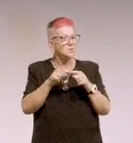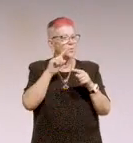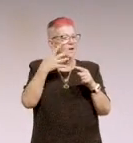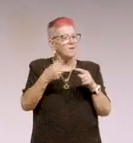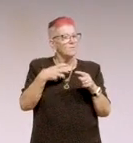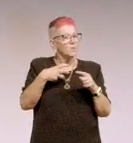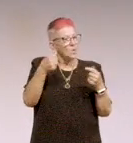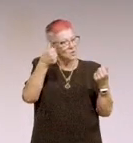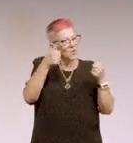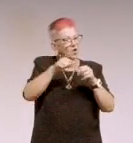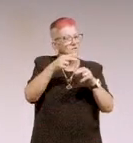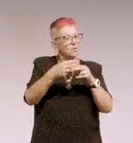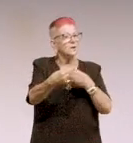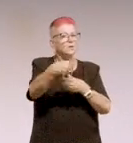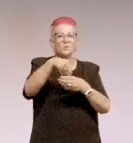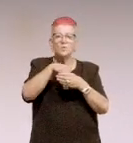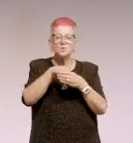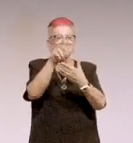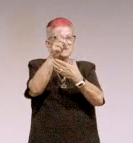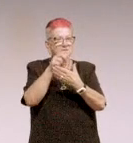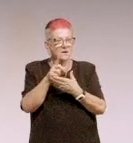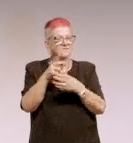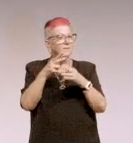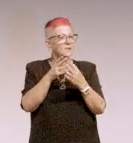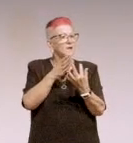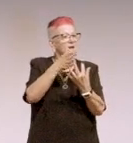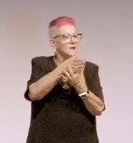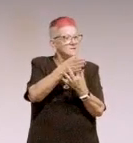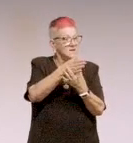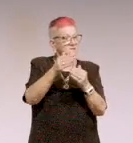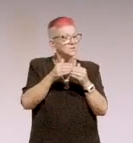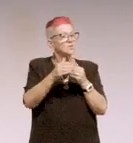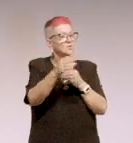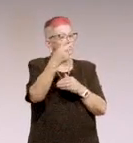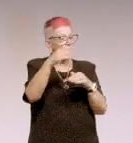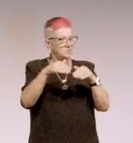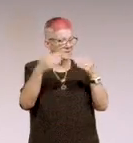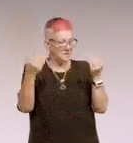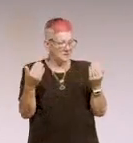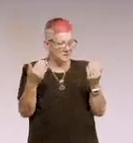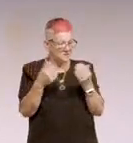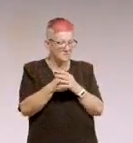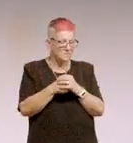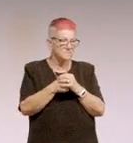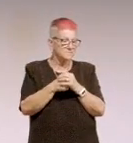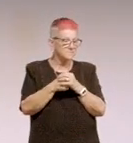Inclusive Design in the next two days.